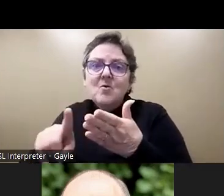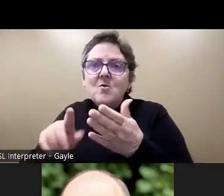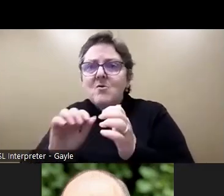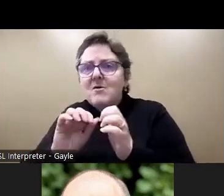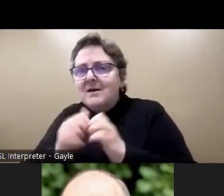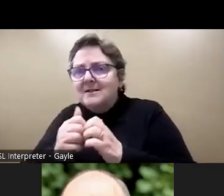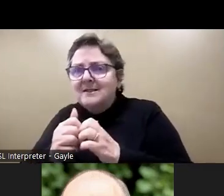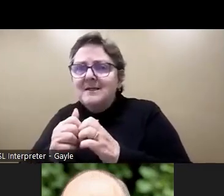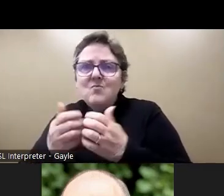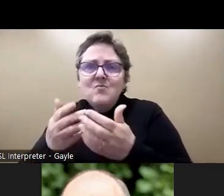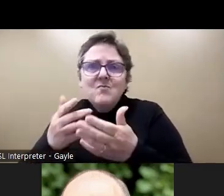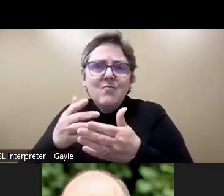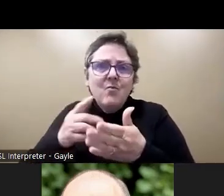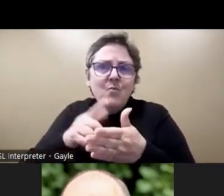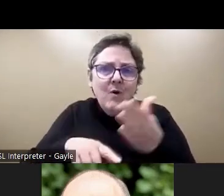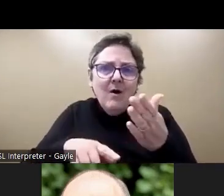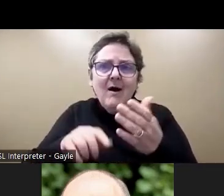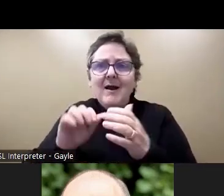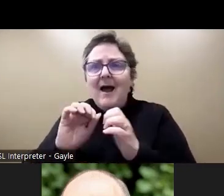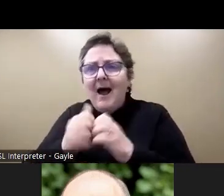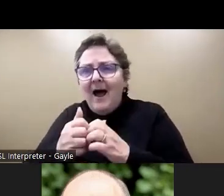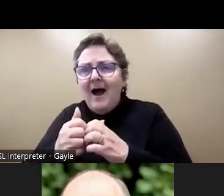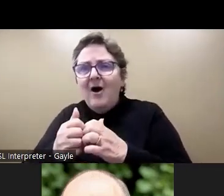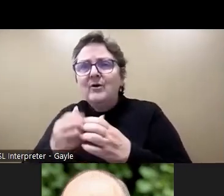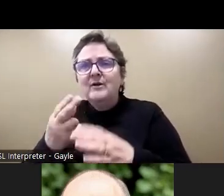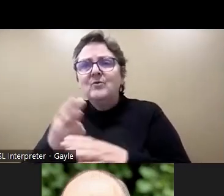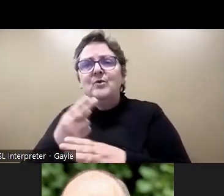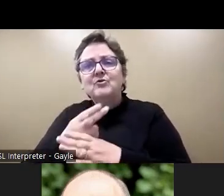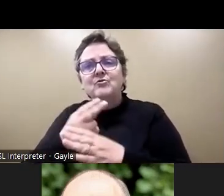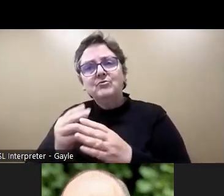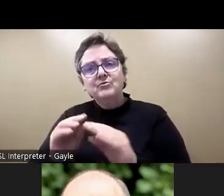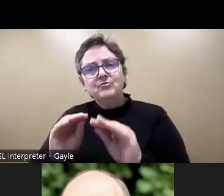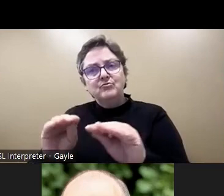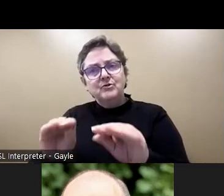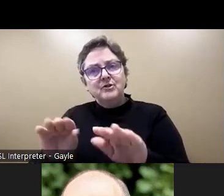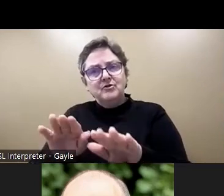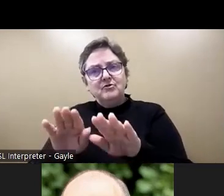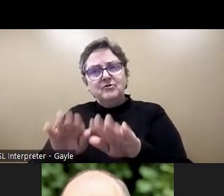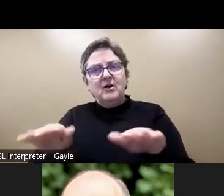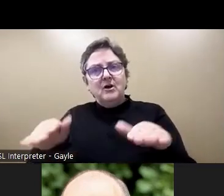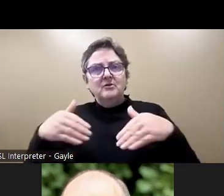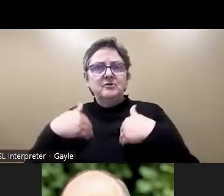for early reading in education. So maybe that's an helpful contribution.